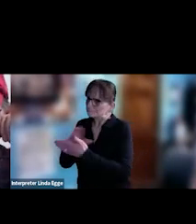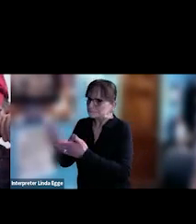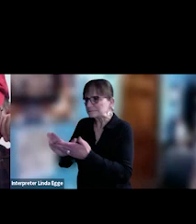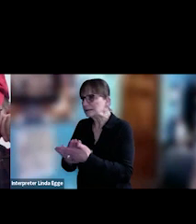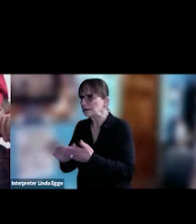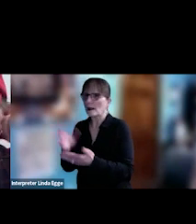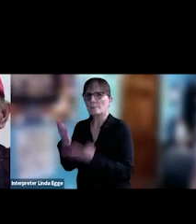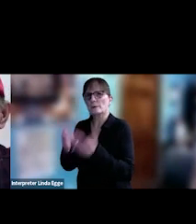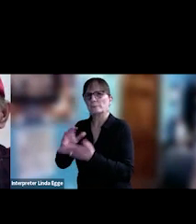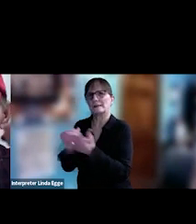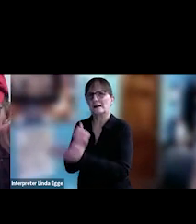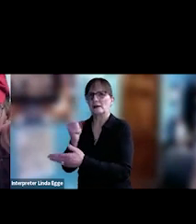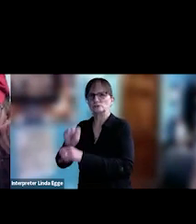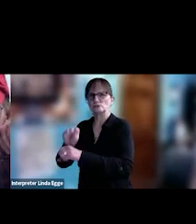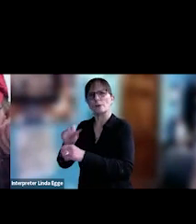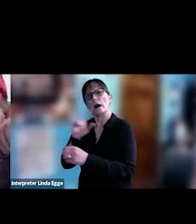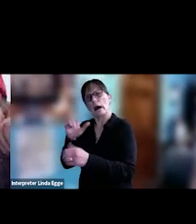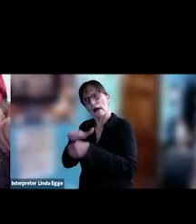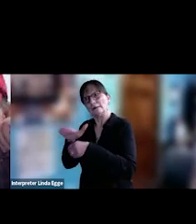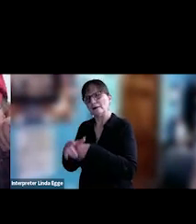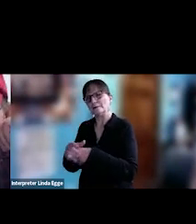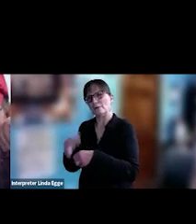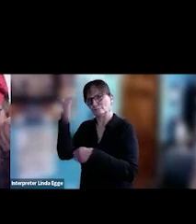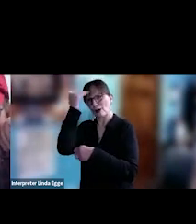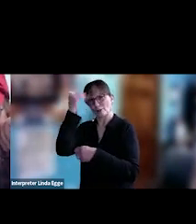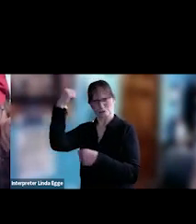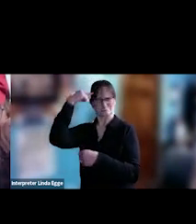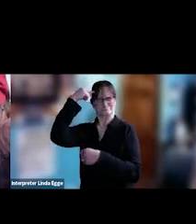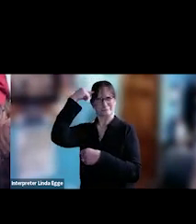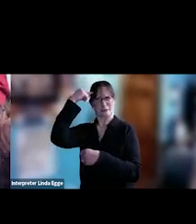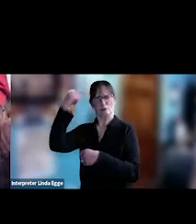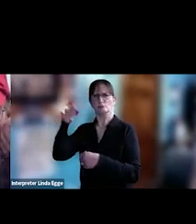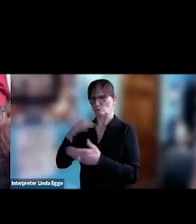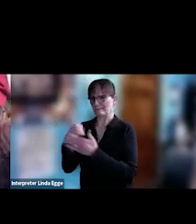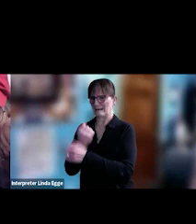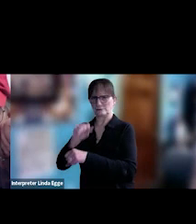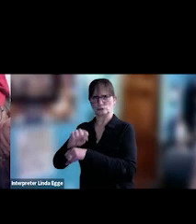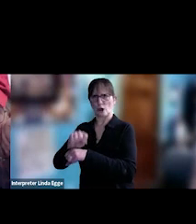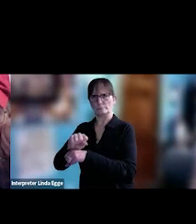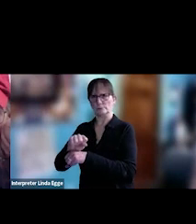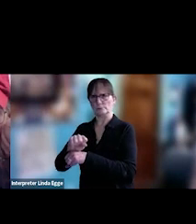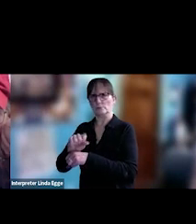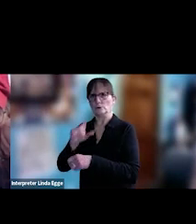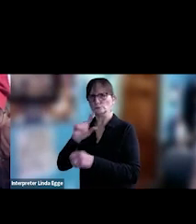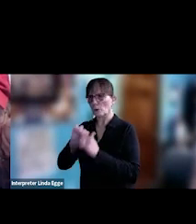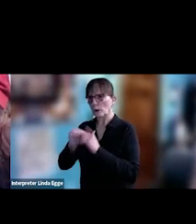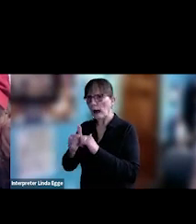I still had enough knowledge in my head to get a job, but, you know, a lot of the, I was going through a lot of medical stuff too,